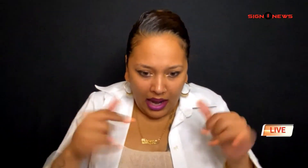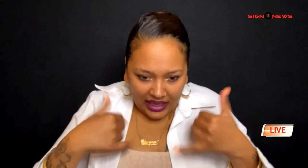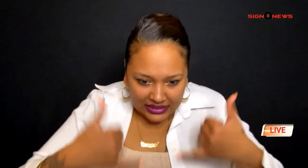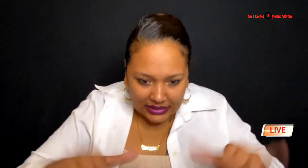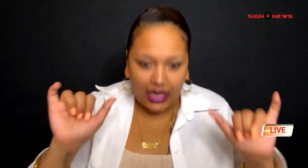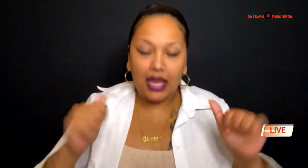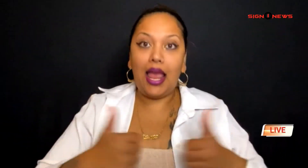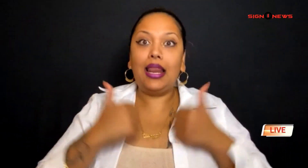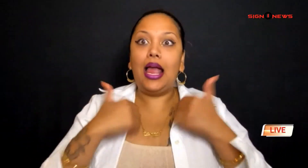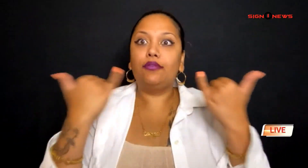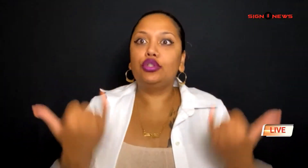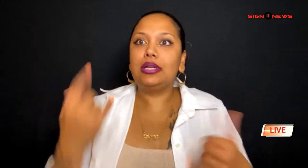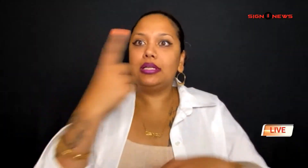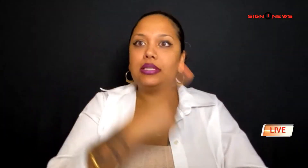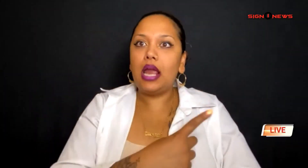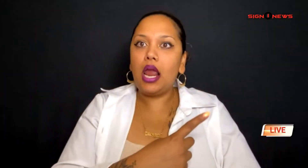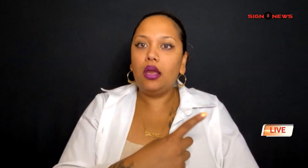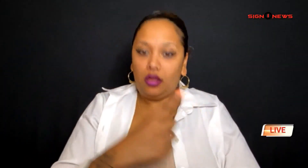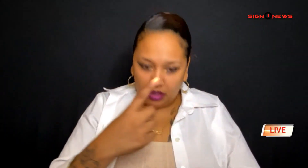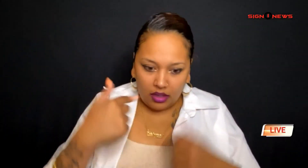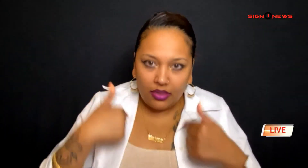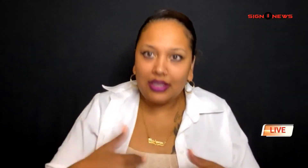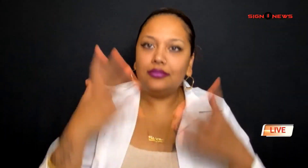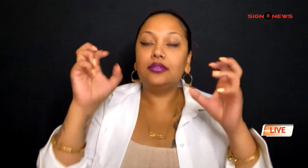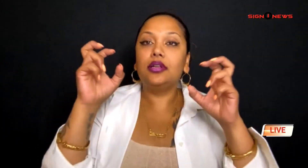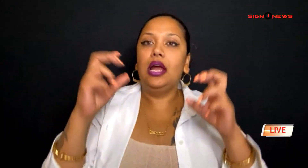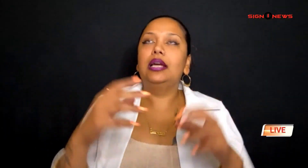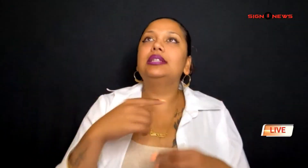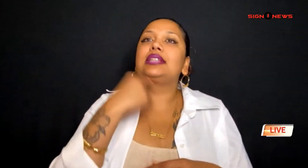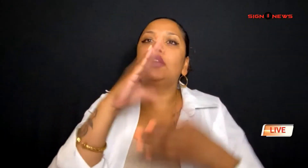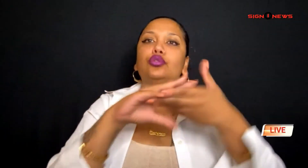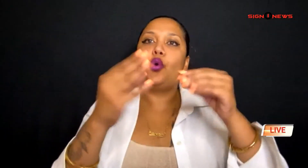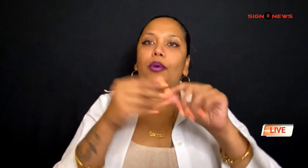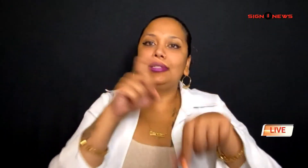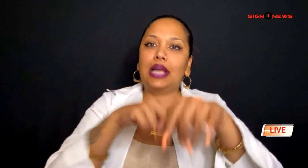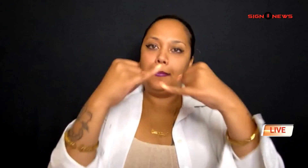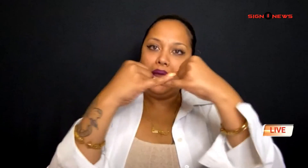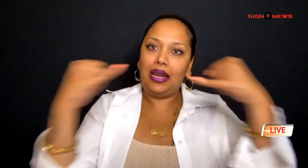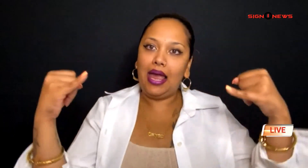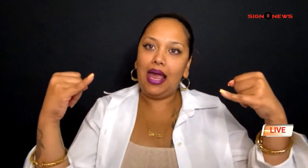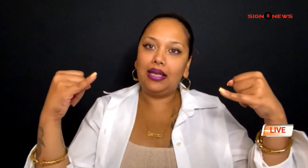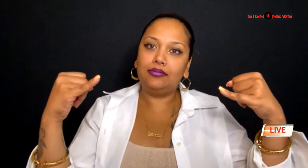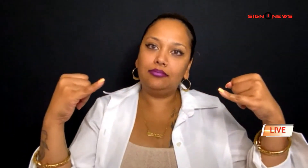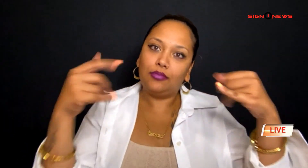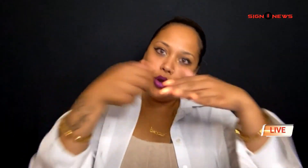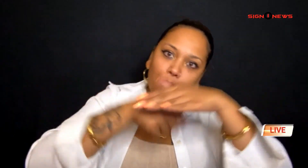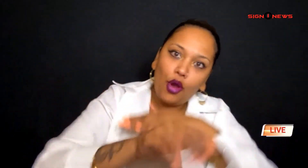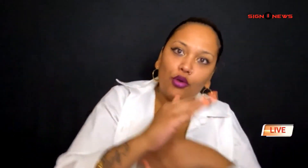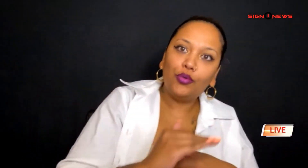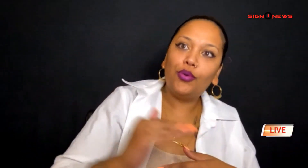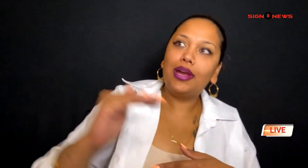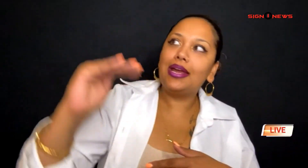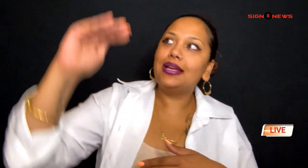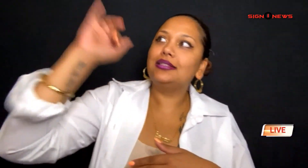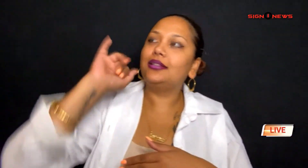proof that I'm still alive it really is more of a story timeline for my birth up until now